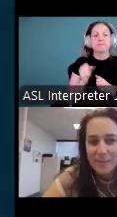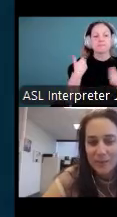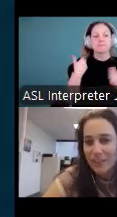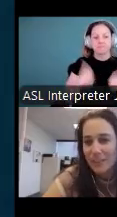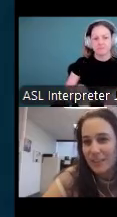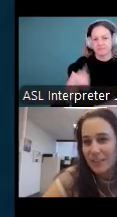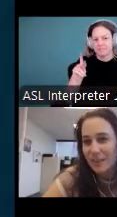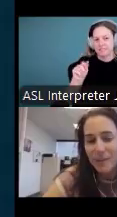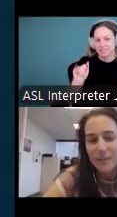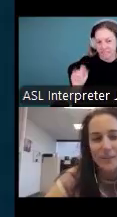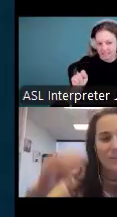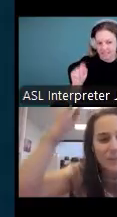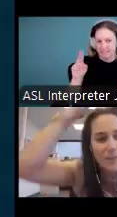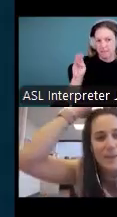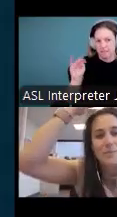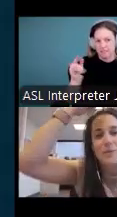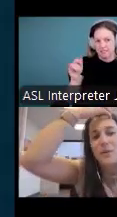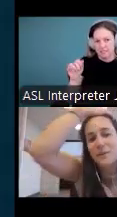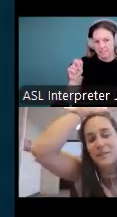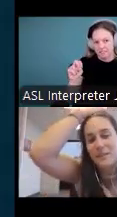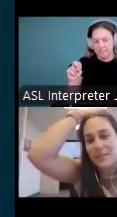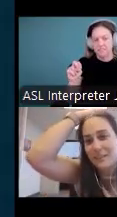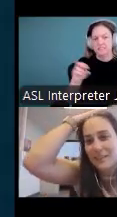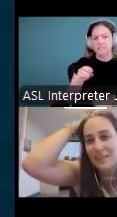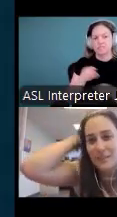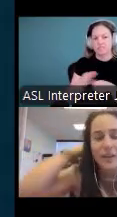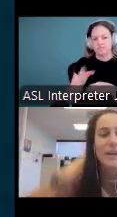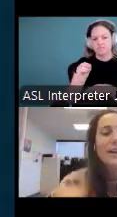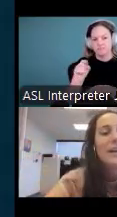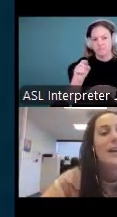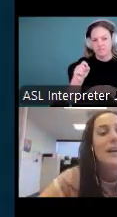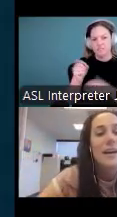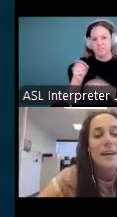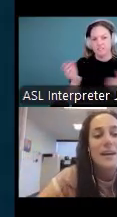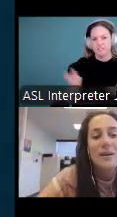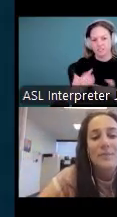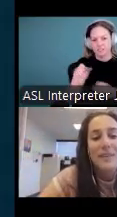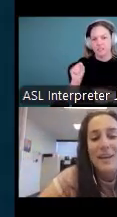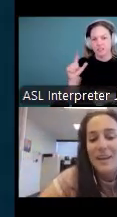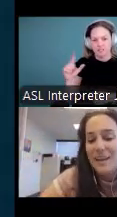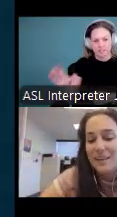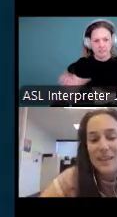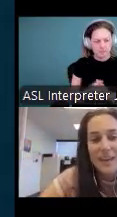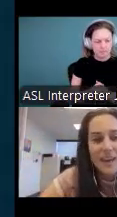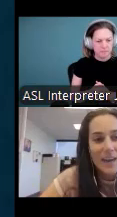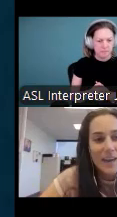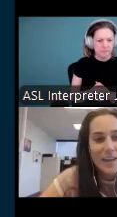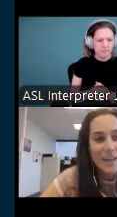an OT. I work for the EI program in Salt Lake City, Utah, and I